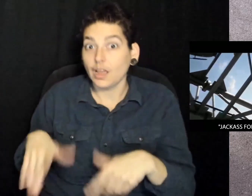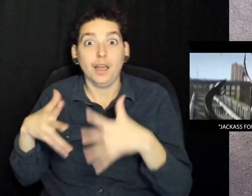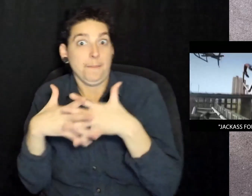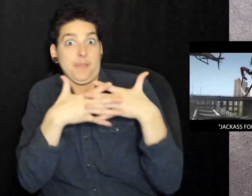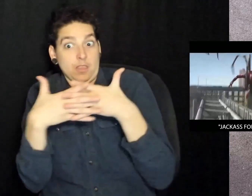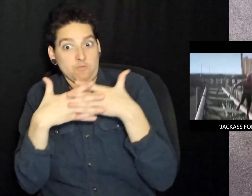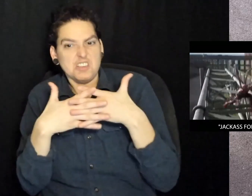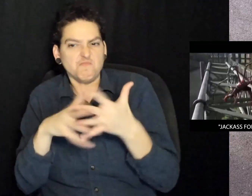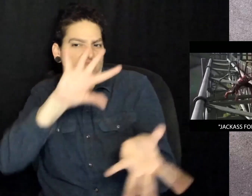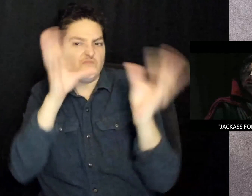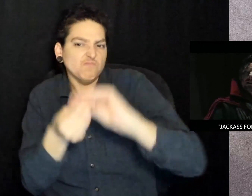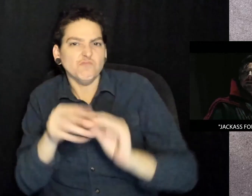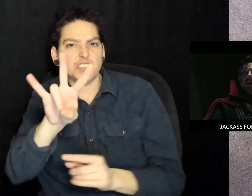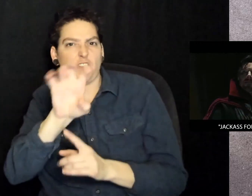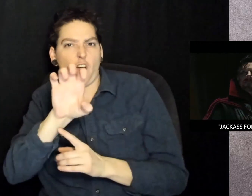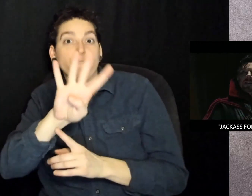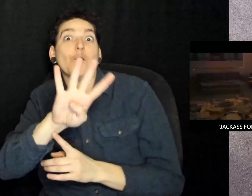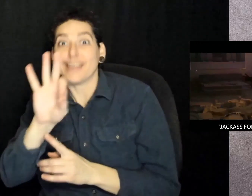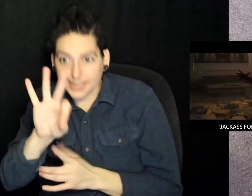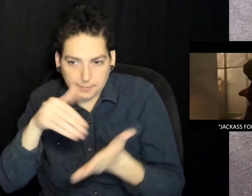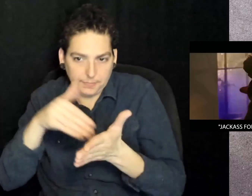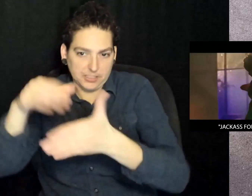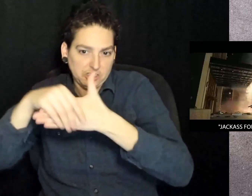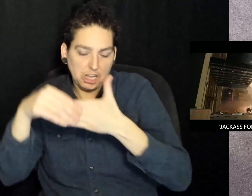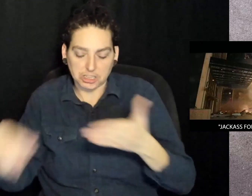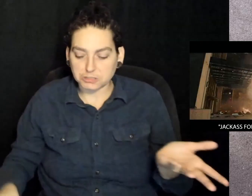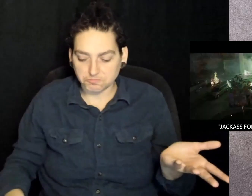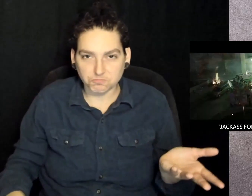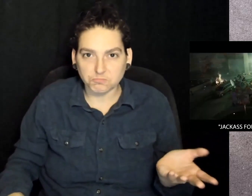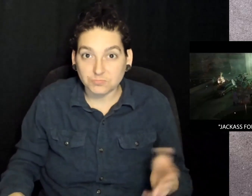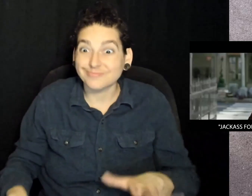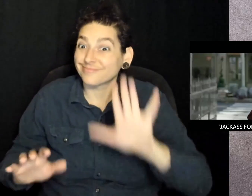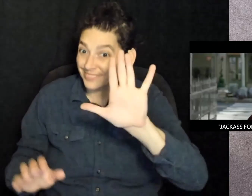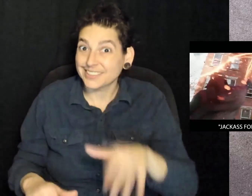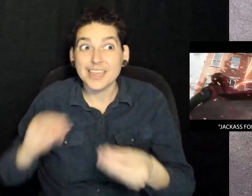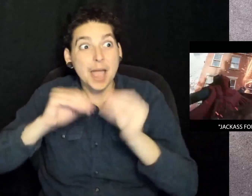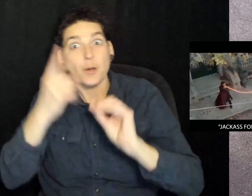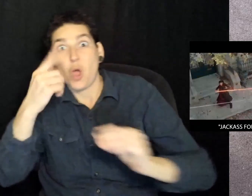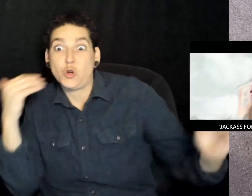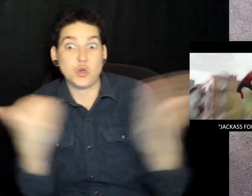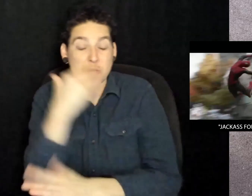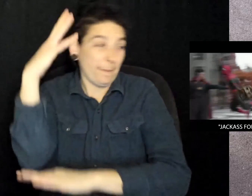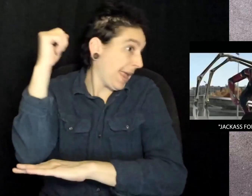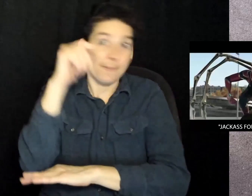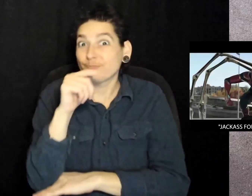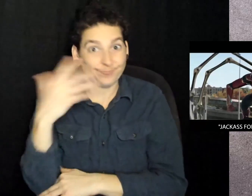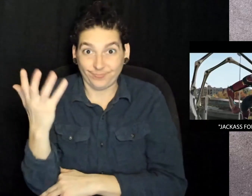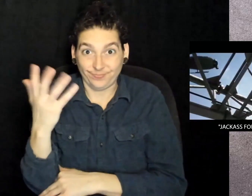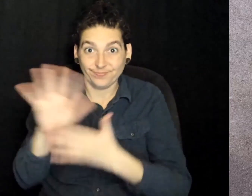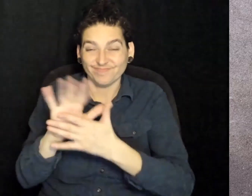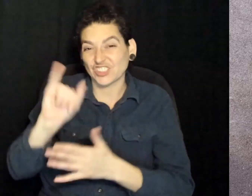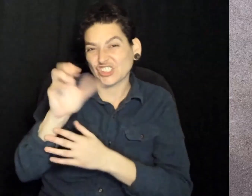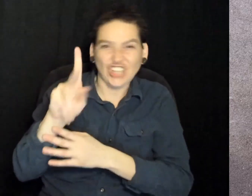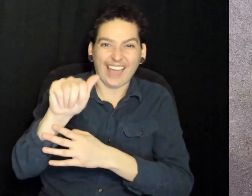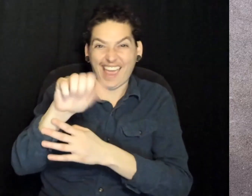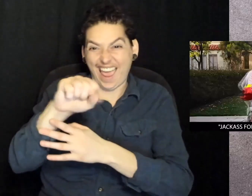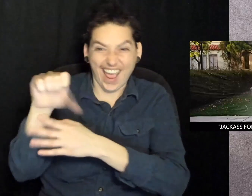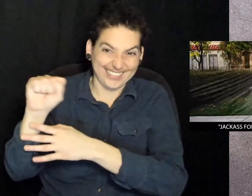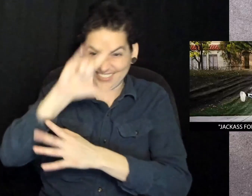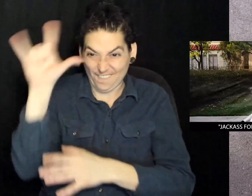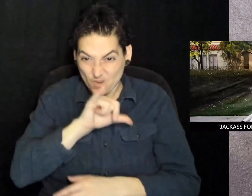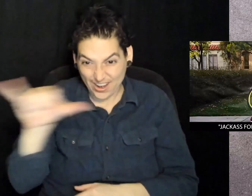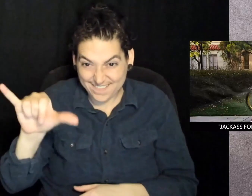for a domestic total of $749 million the new number one movie is jackass forever